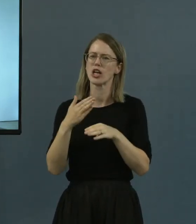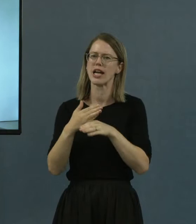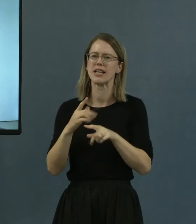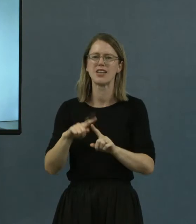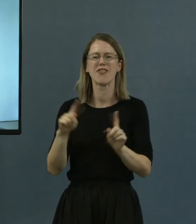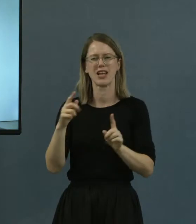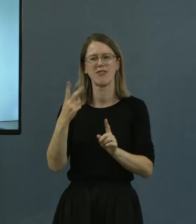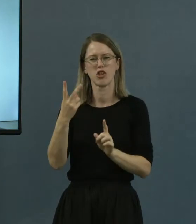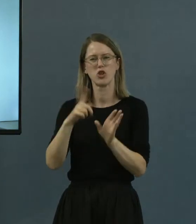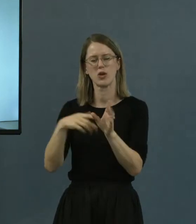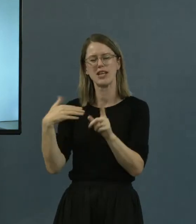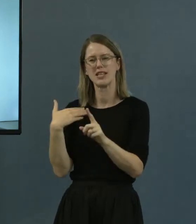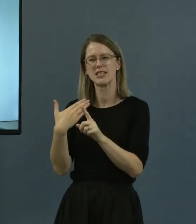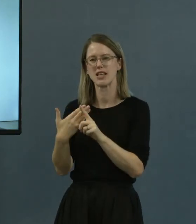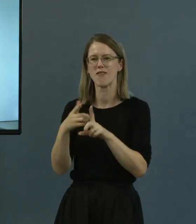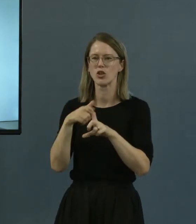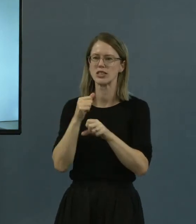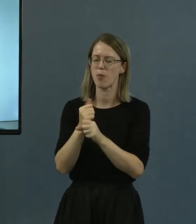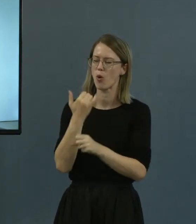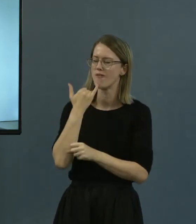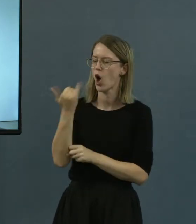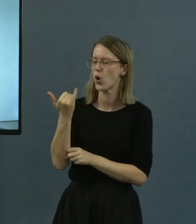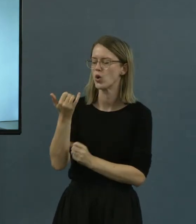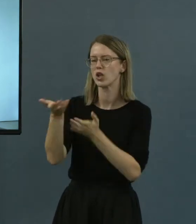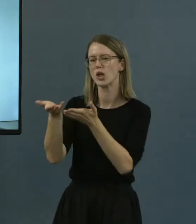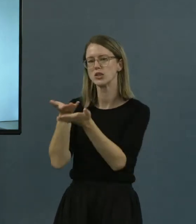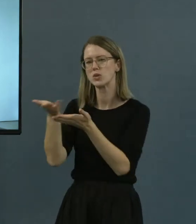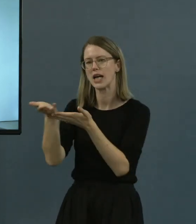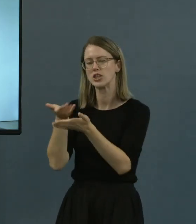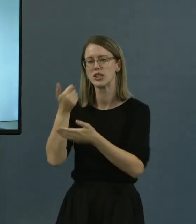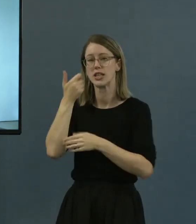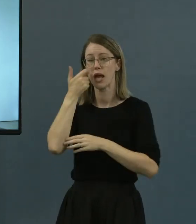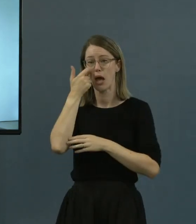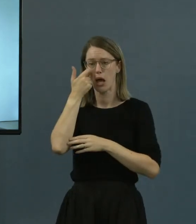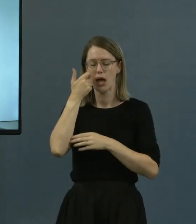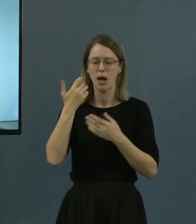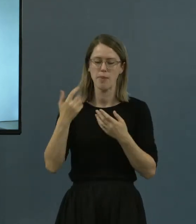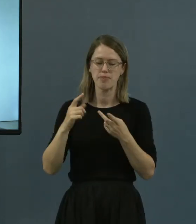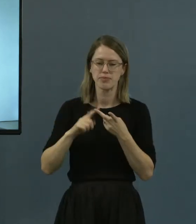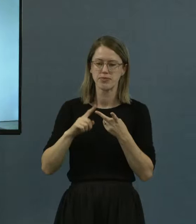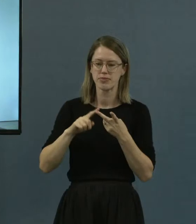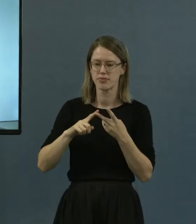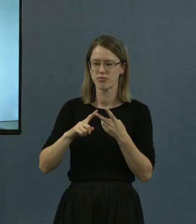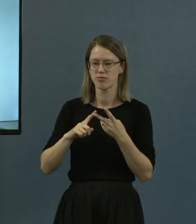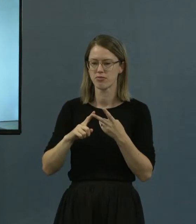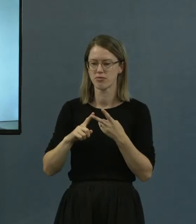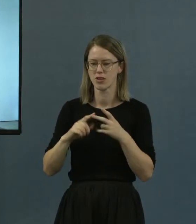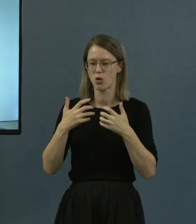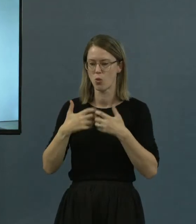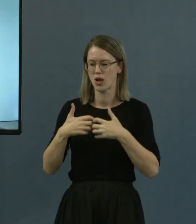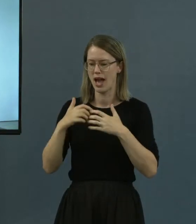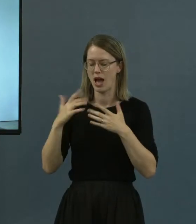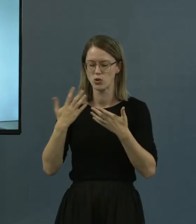past two years, an increased number of phone consultations, and working out ways of